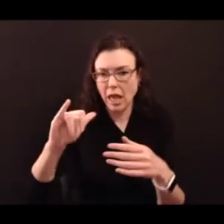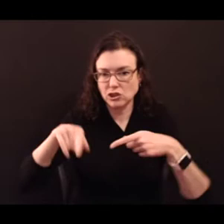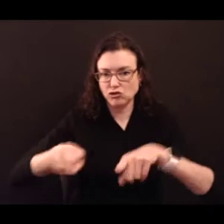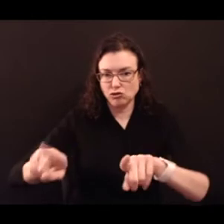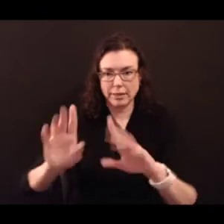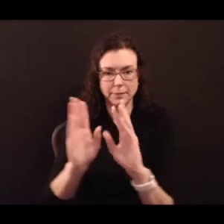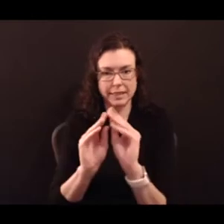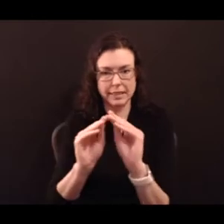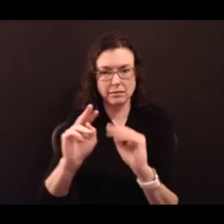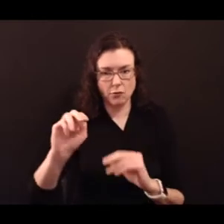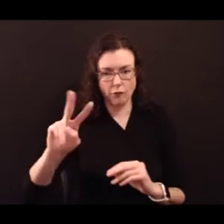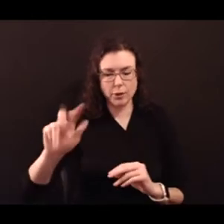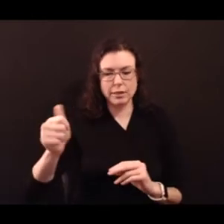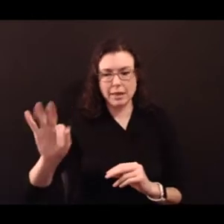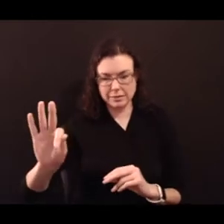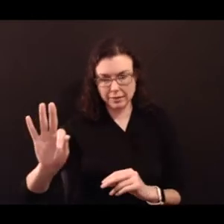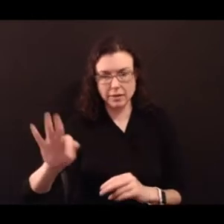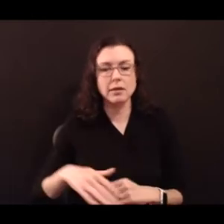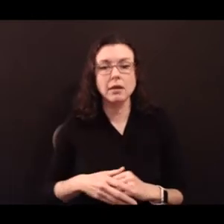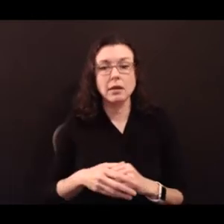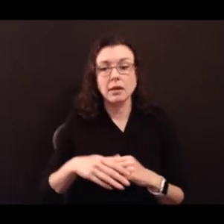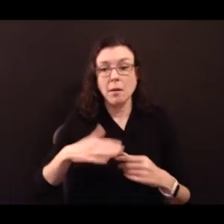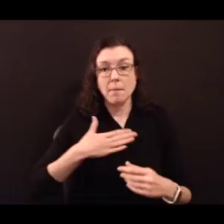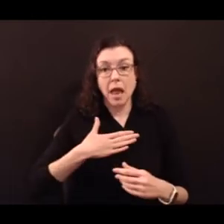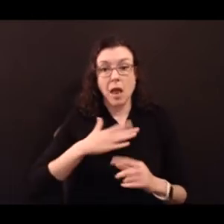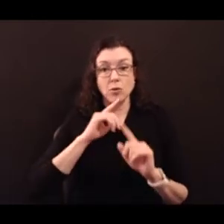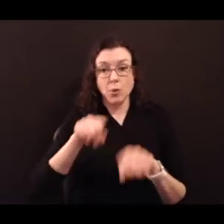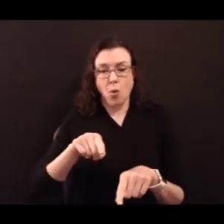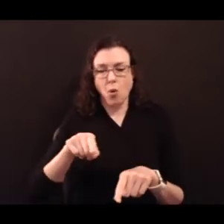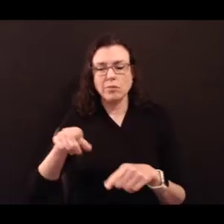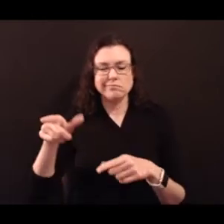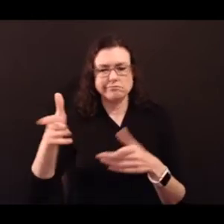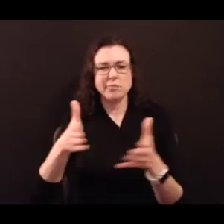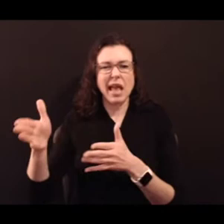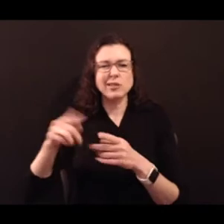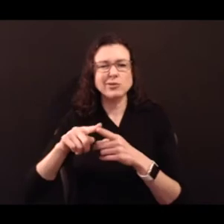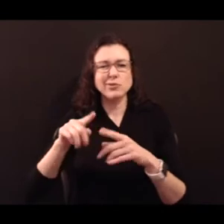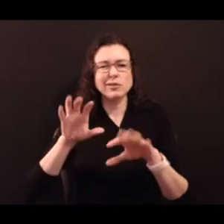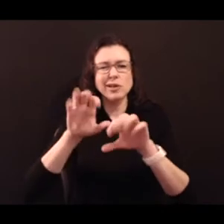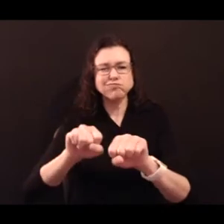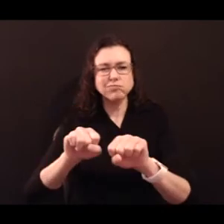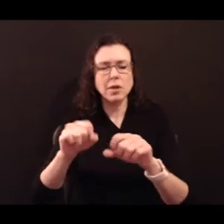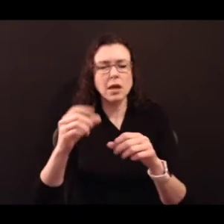to expect during the November 19 board meeting. For my report, we are reserving more time